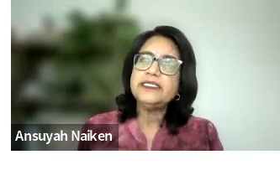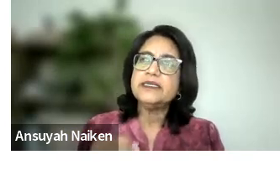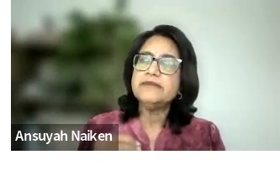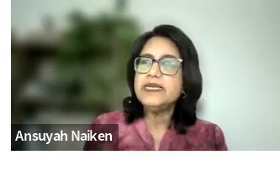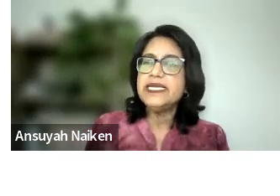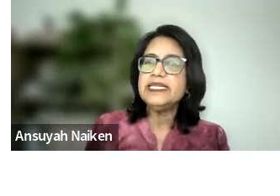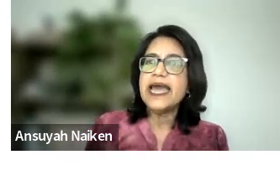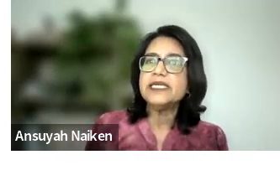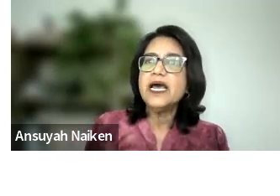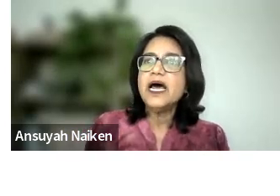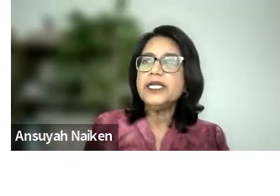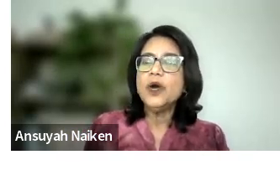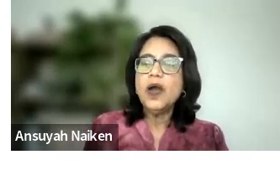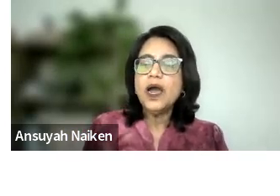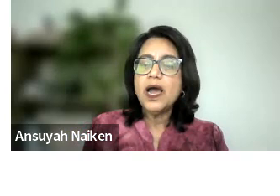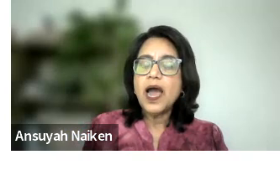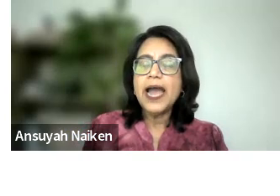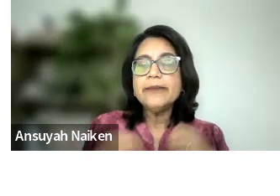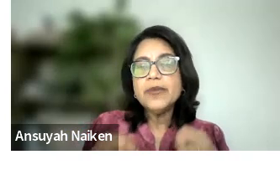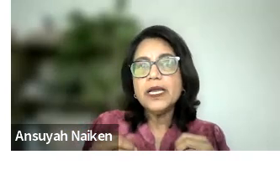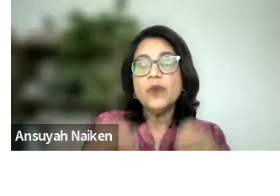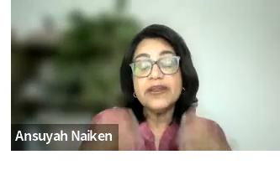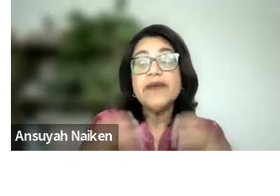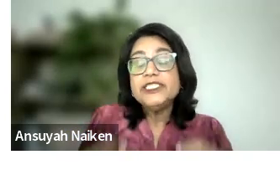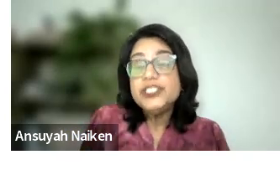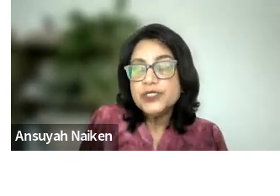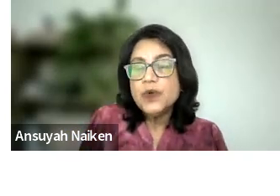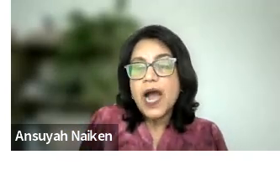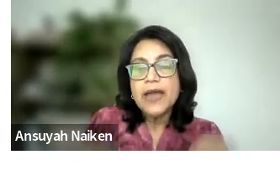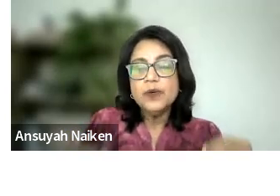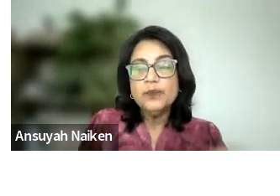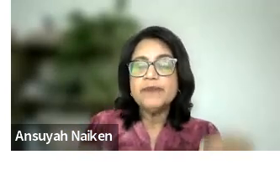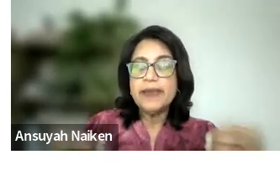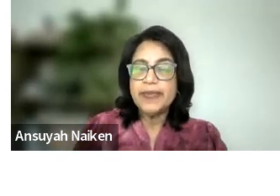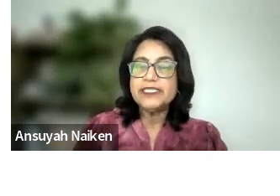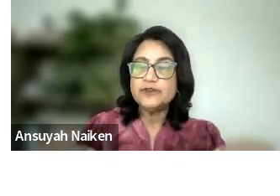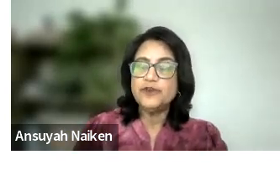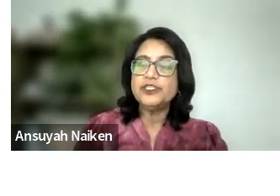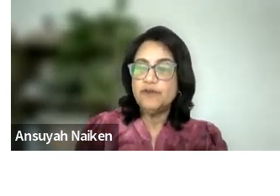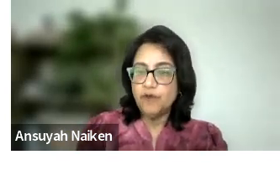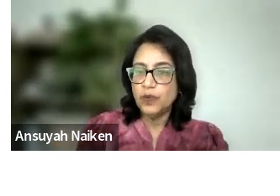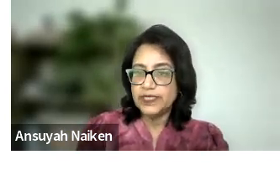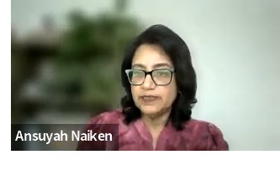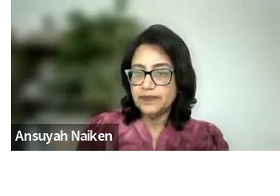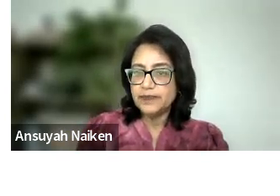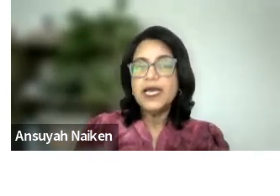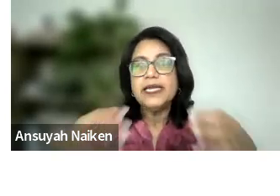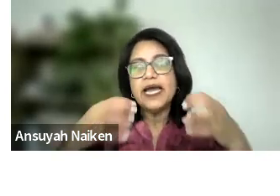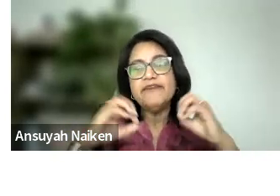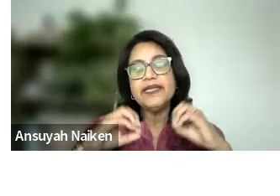And the other thing about, with the cultural stigma is that families or communities feel like there's a concept of saving face.